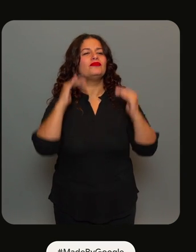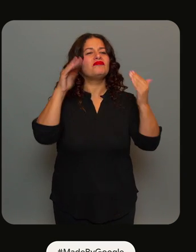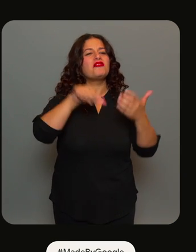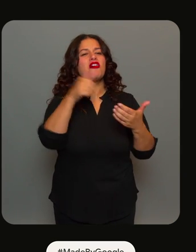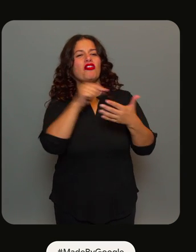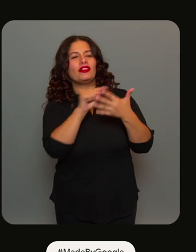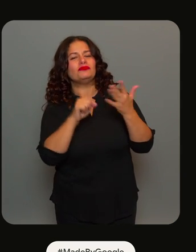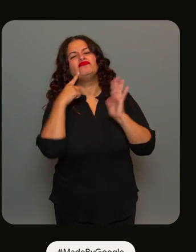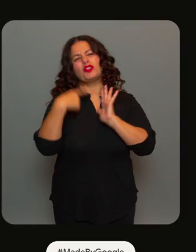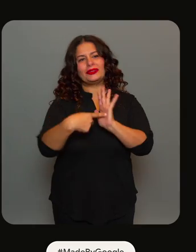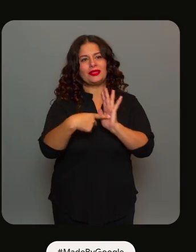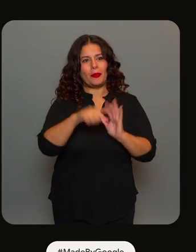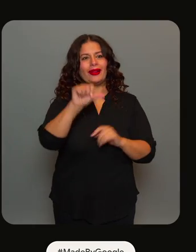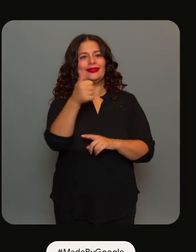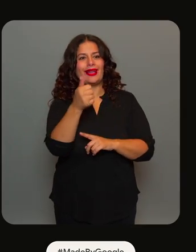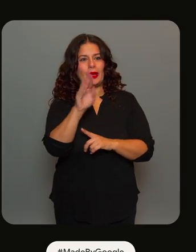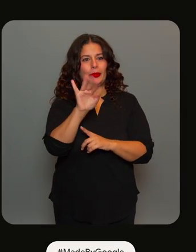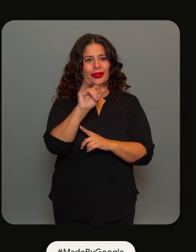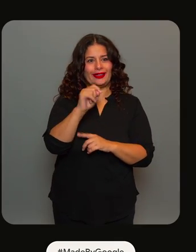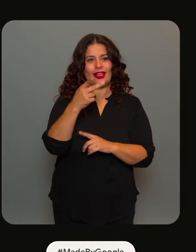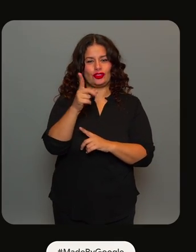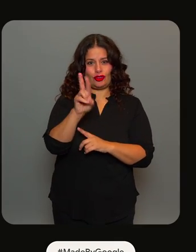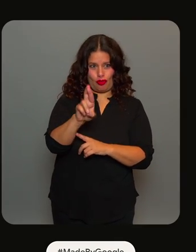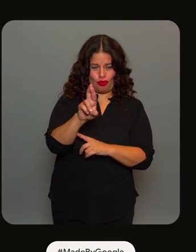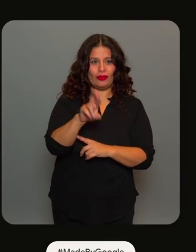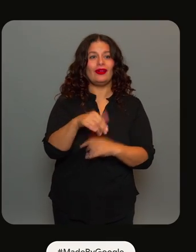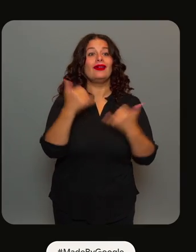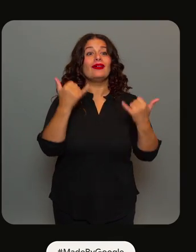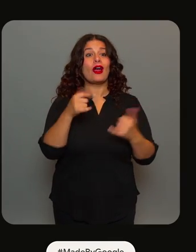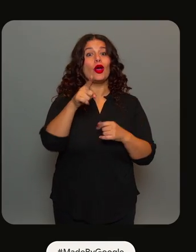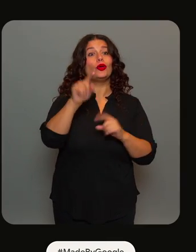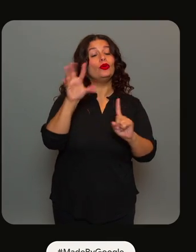new 10-bit HDR, so you can record brighter videos with